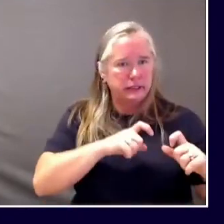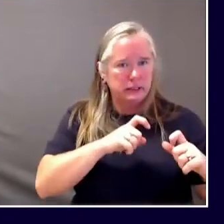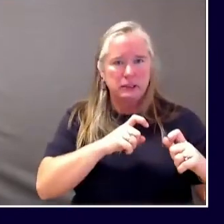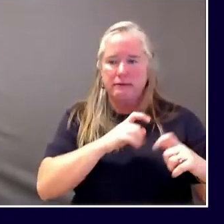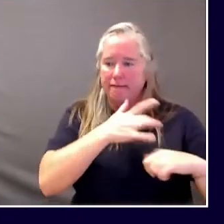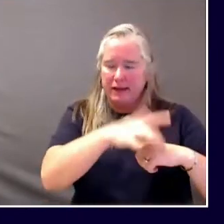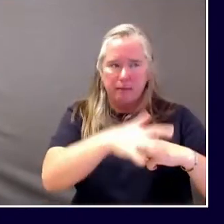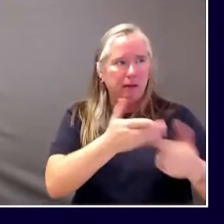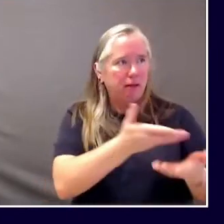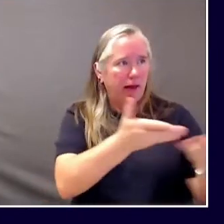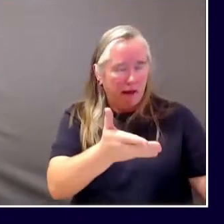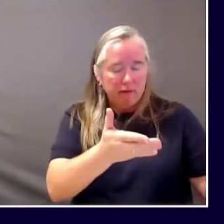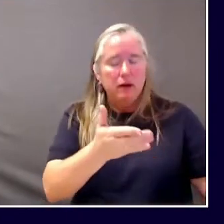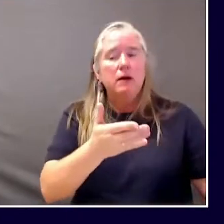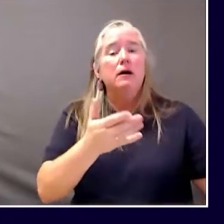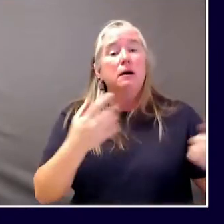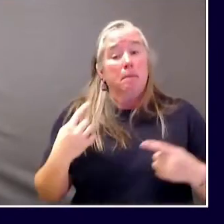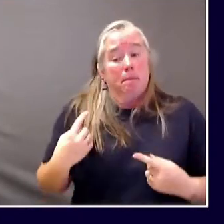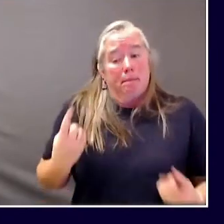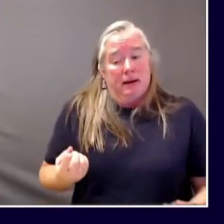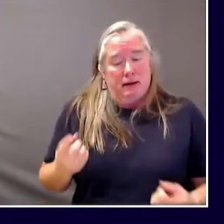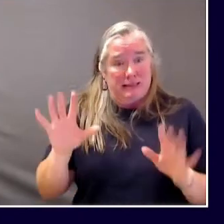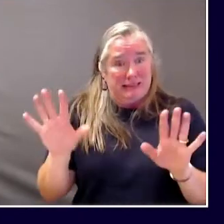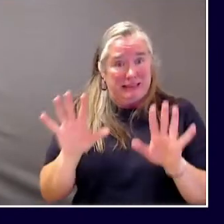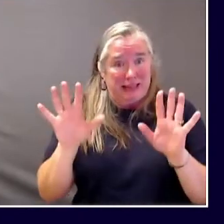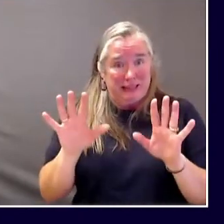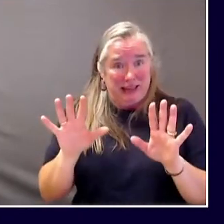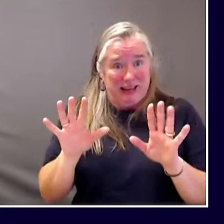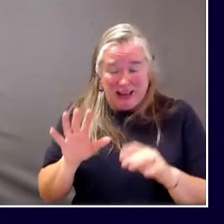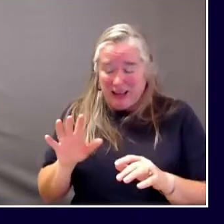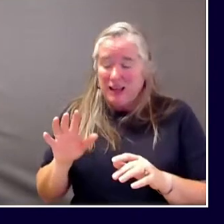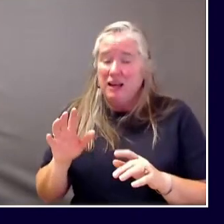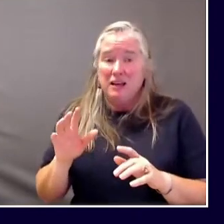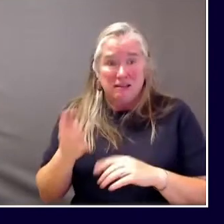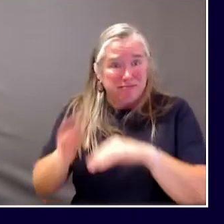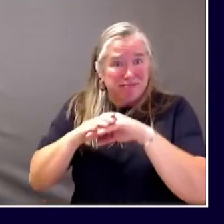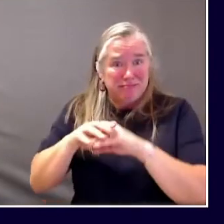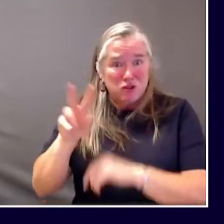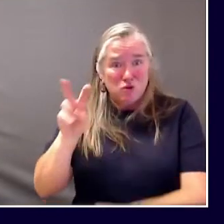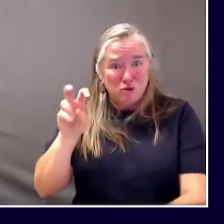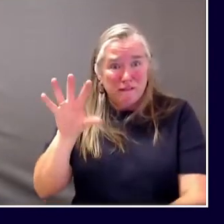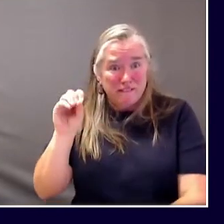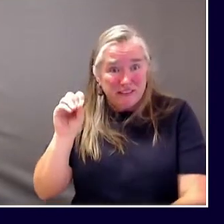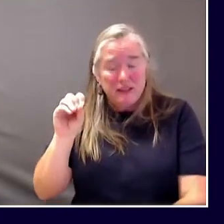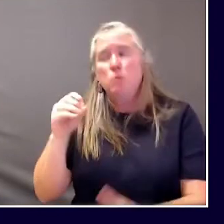ninety six hours is much more a